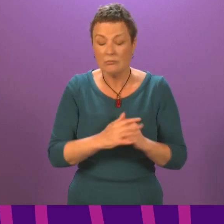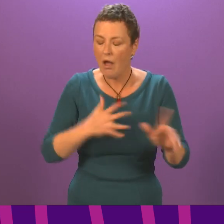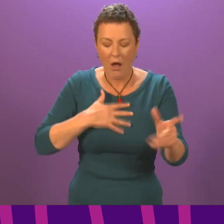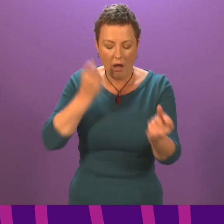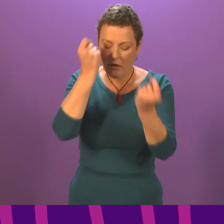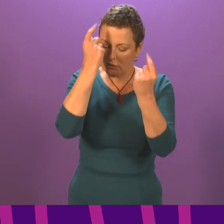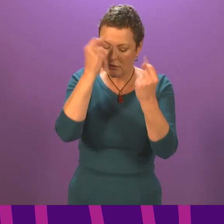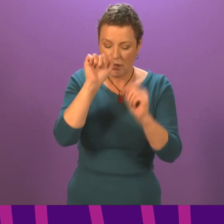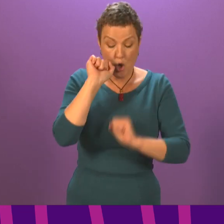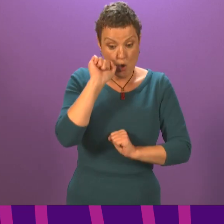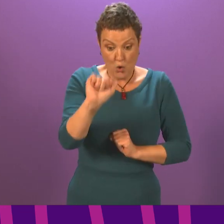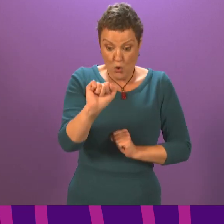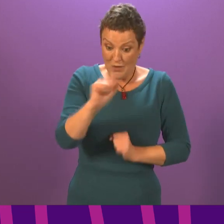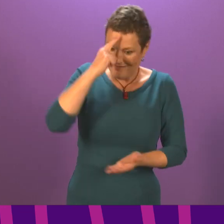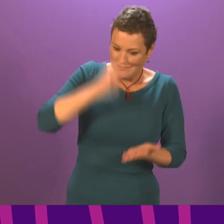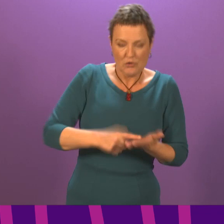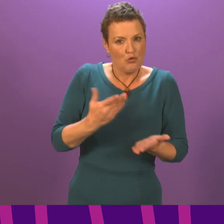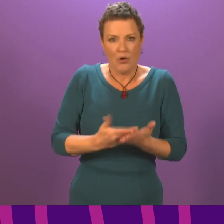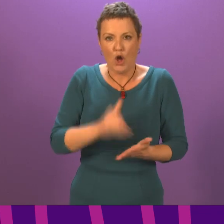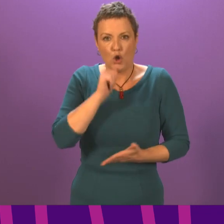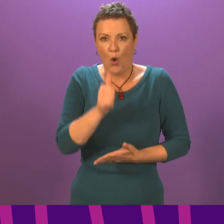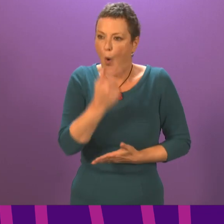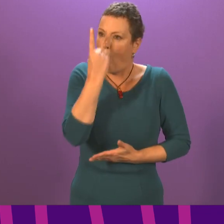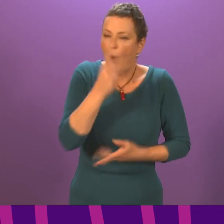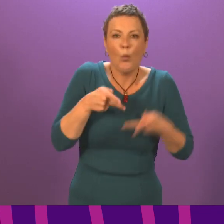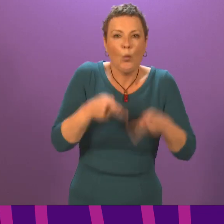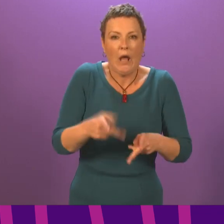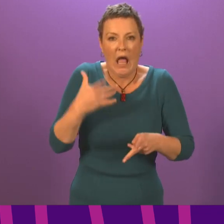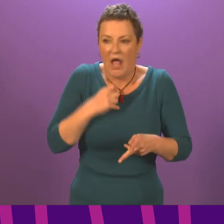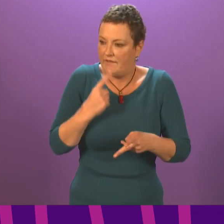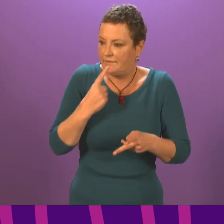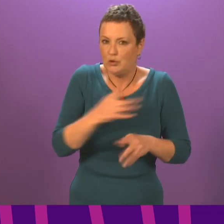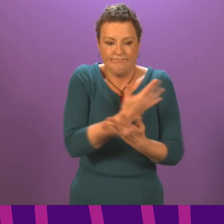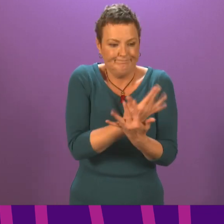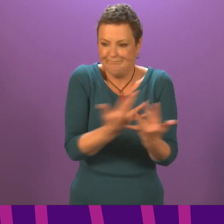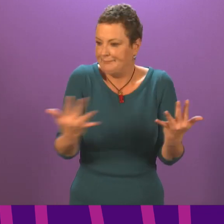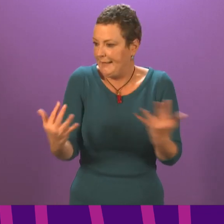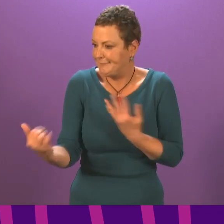I recognise that the decisions about levels are judgments. That is right—indeed, it is important, especially in the light of the changing circumstances. However, transparency